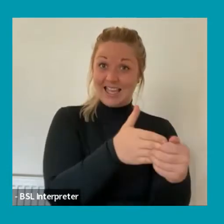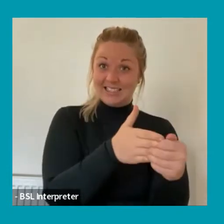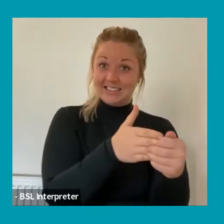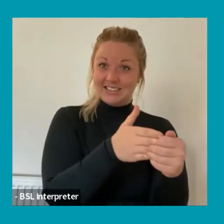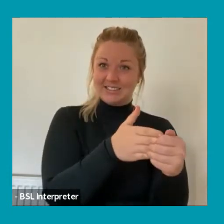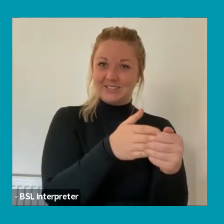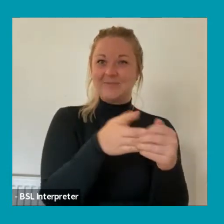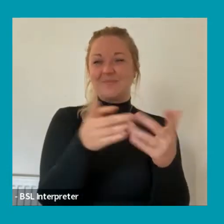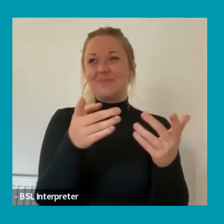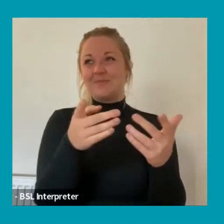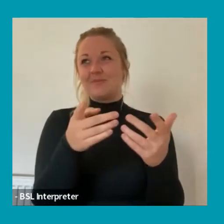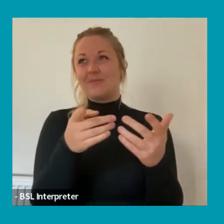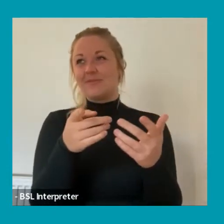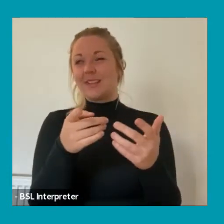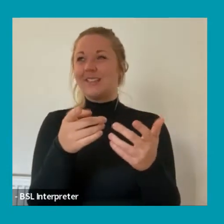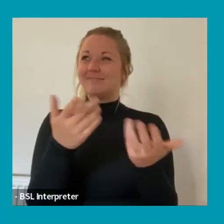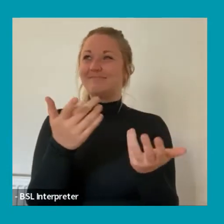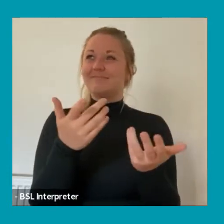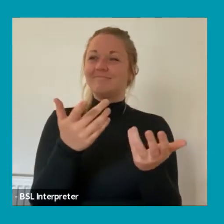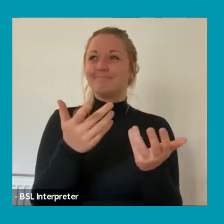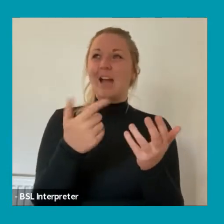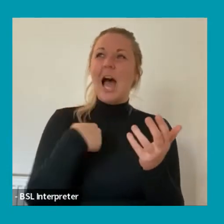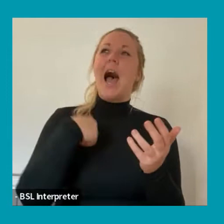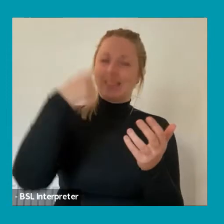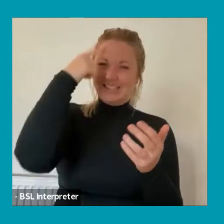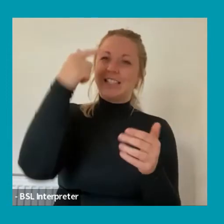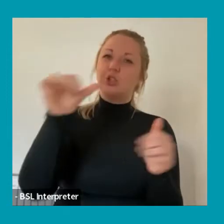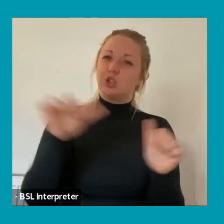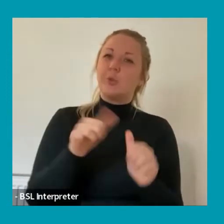I think they are. They were certainly ahead of us at the time.